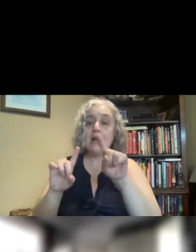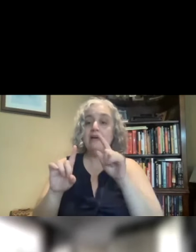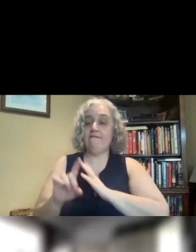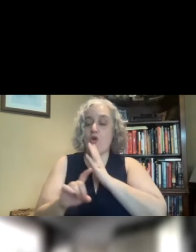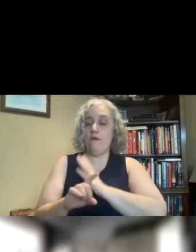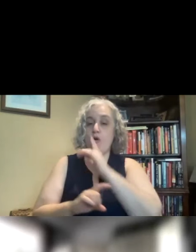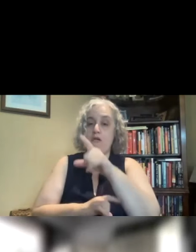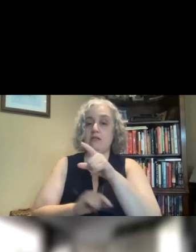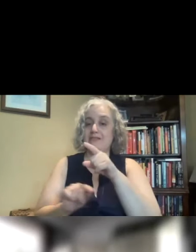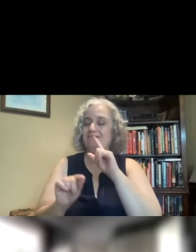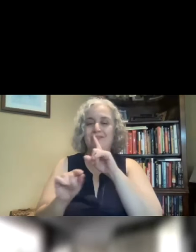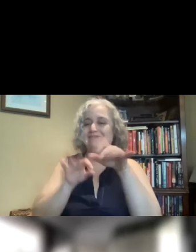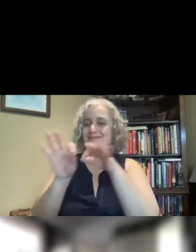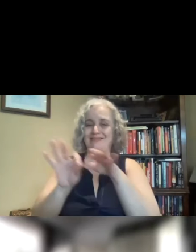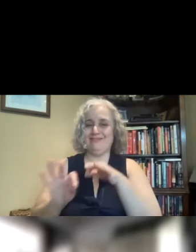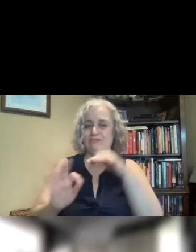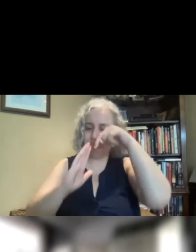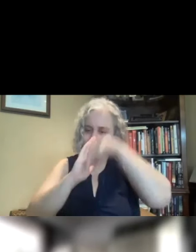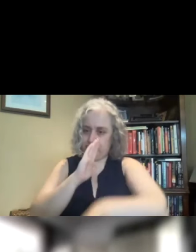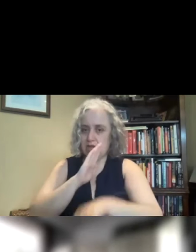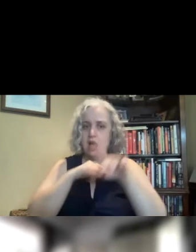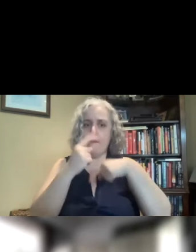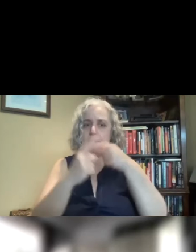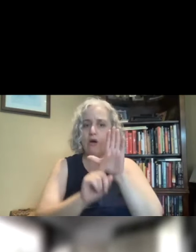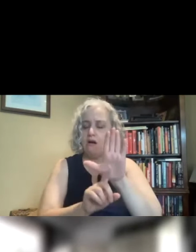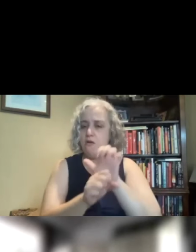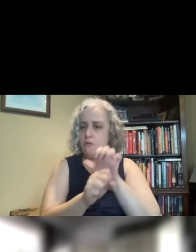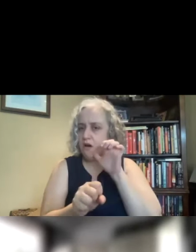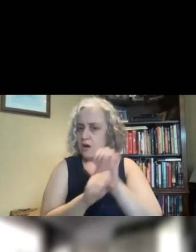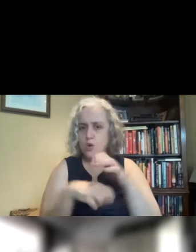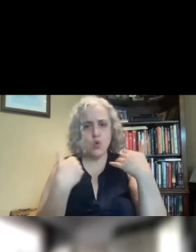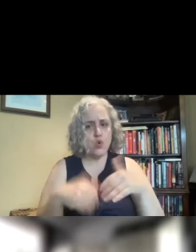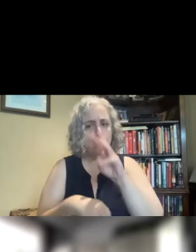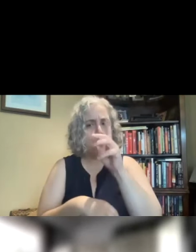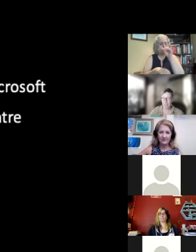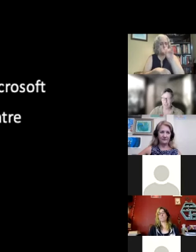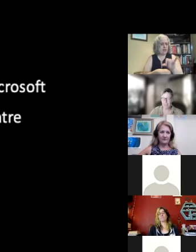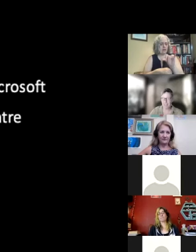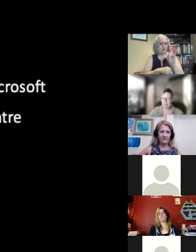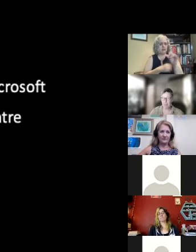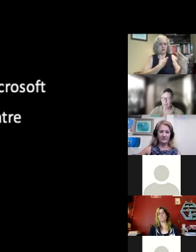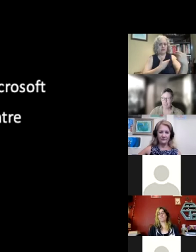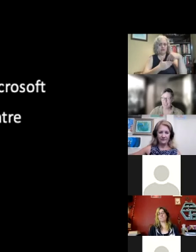the site doesn't do her justice. She was working in this field well before she joined W3C.